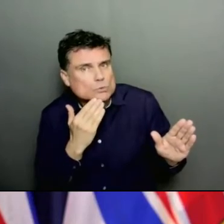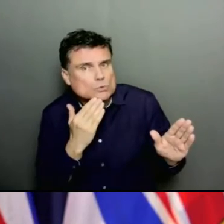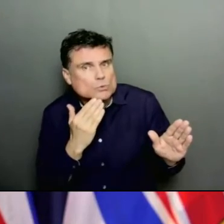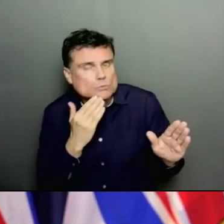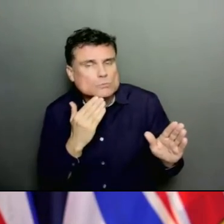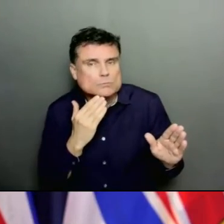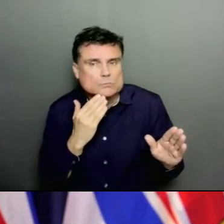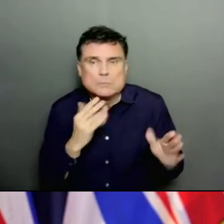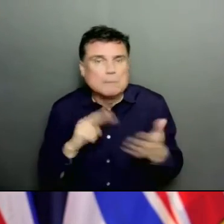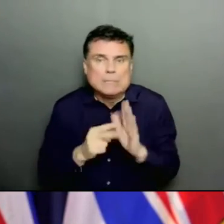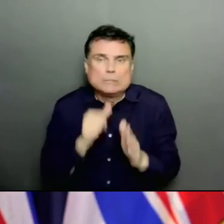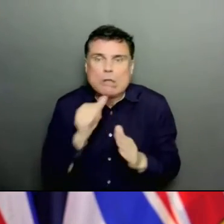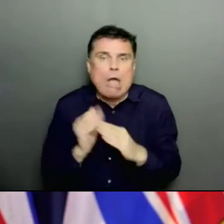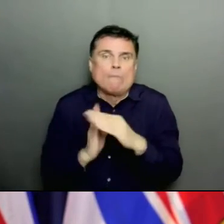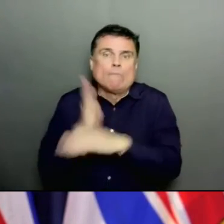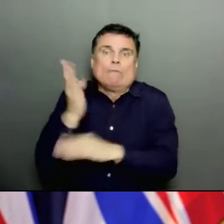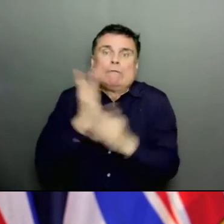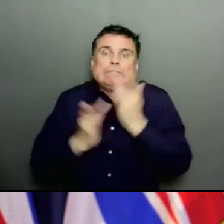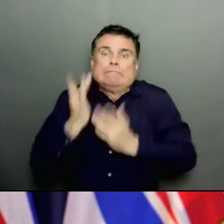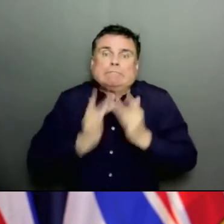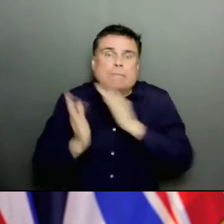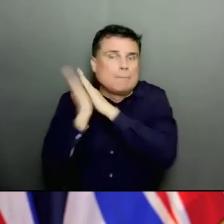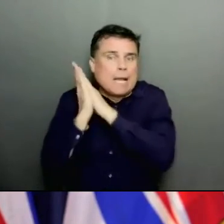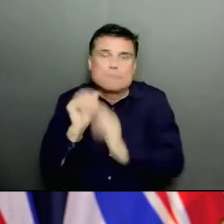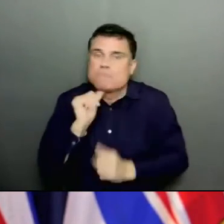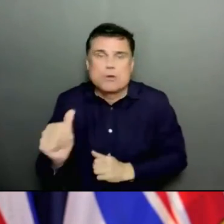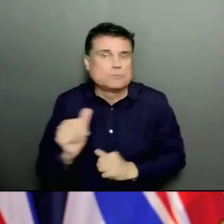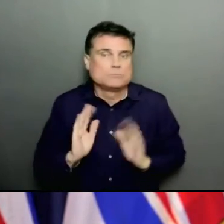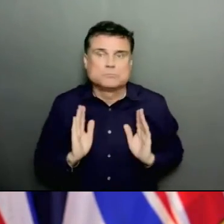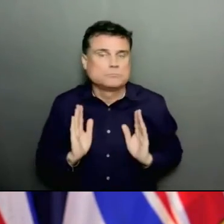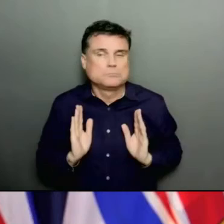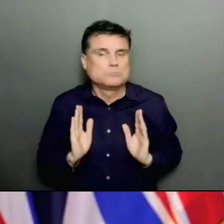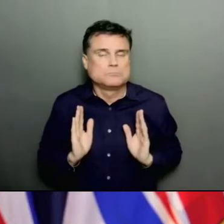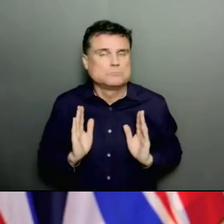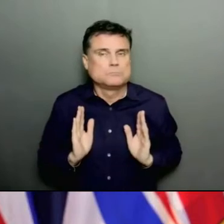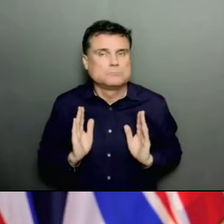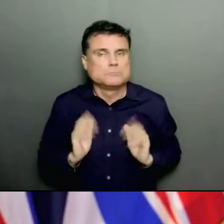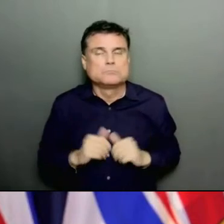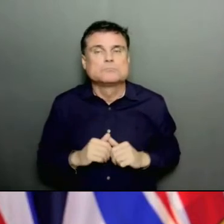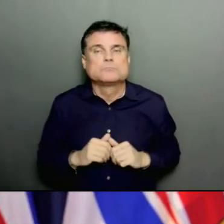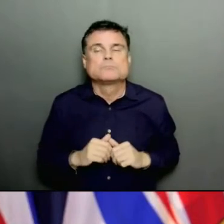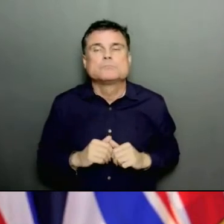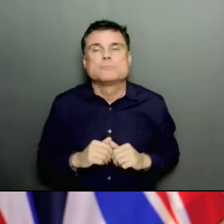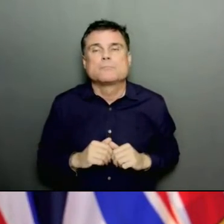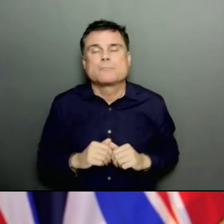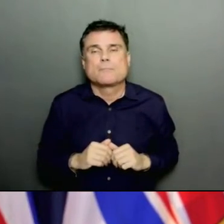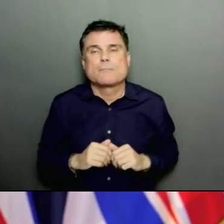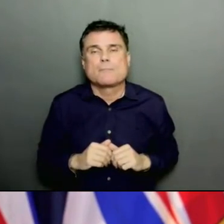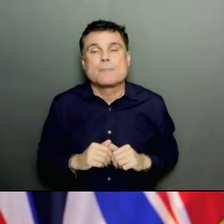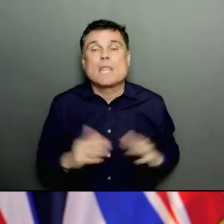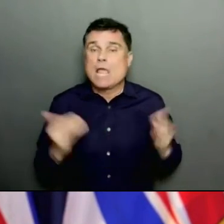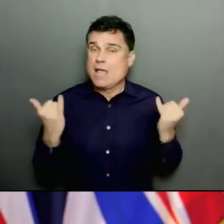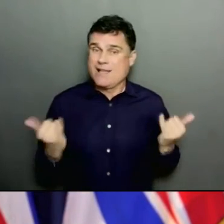have 1,518 vacant base beds, 2,000 surge beds and our total occupancy rate in all hospitals is 66 per cent.